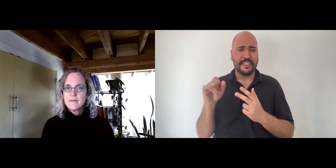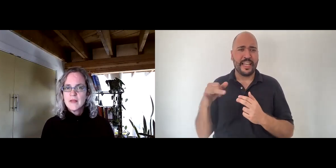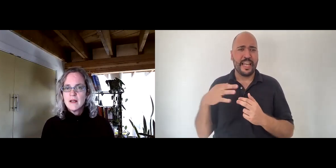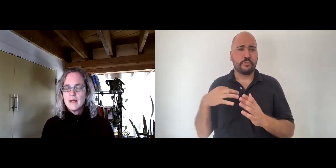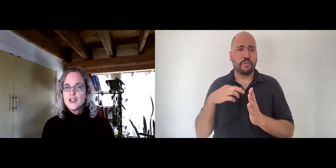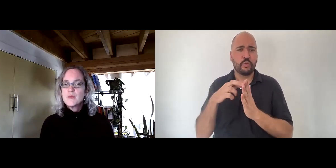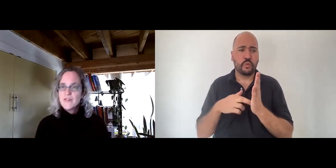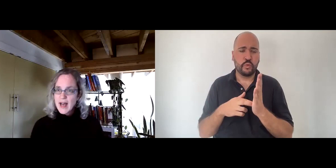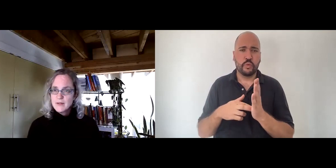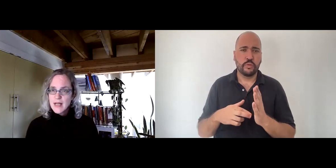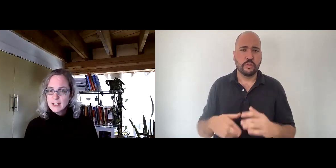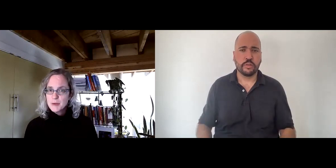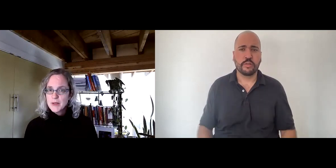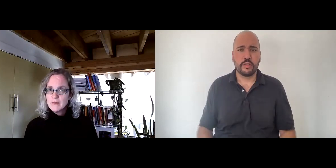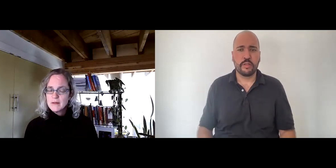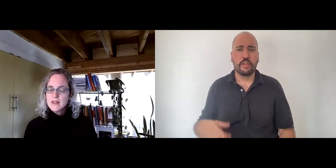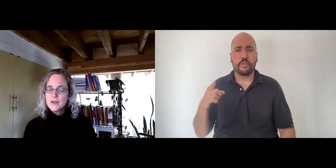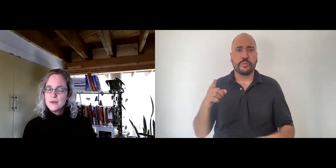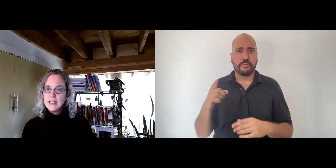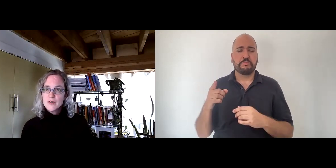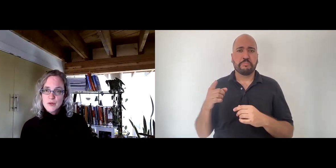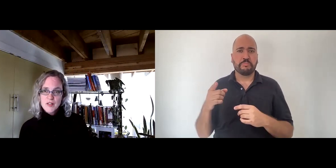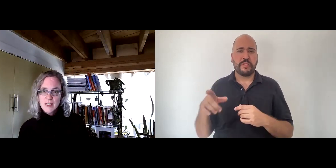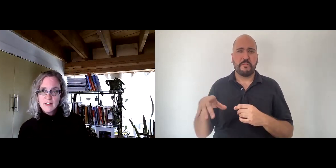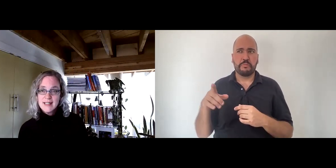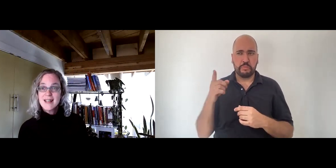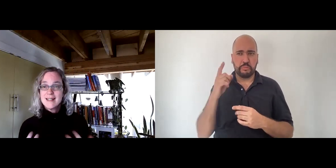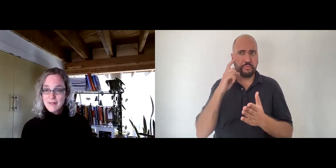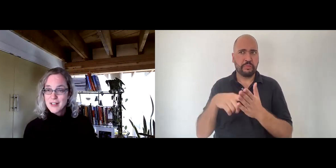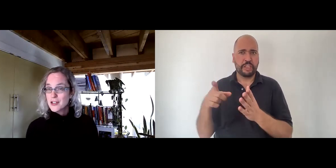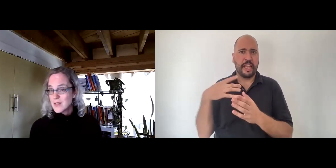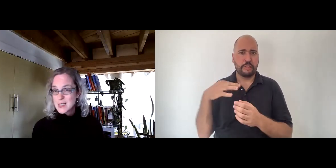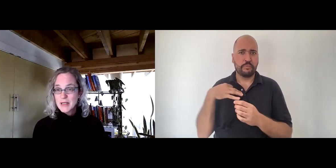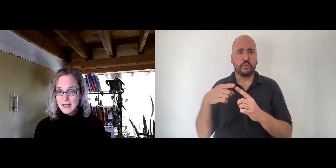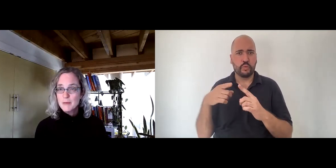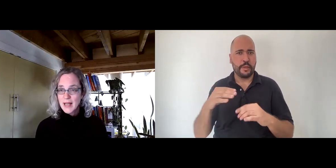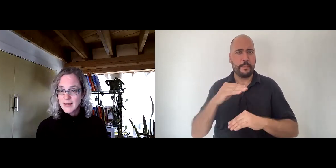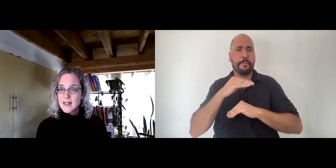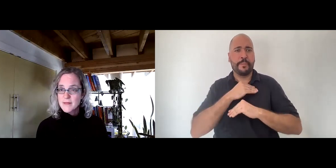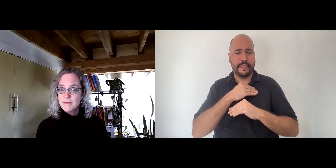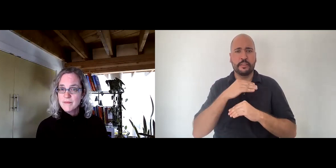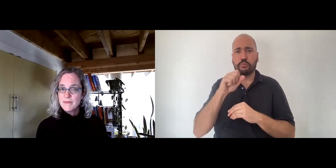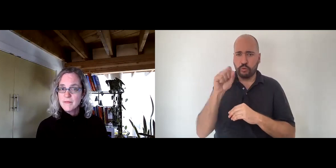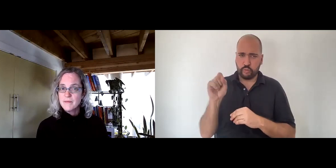She was found eligible to meet social Security's definition of disability or blindness.